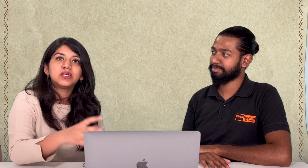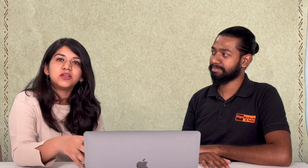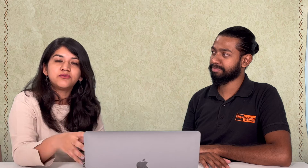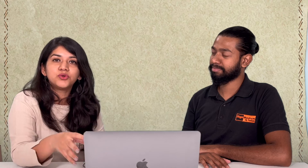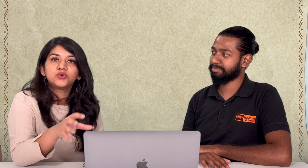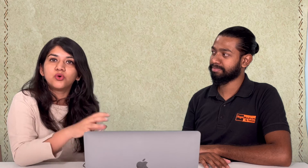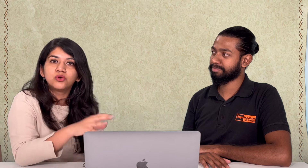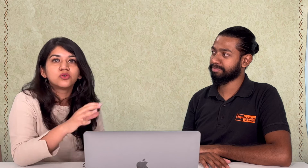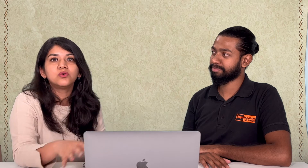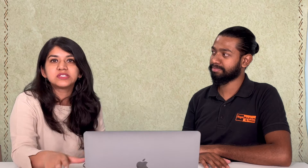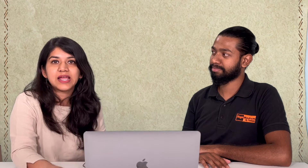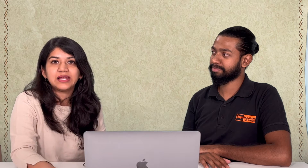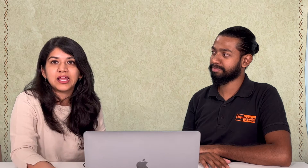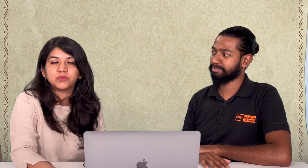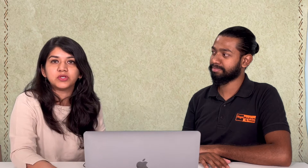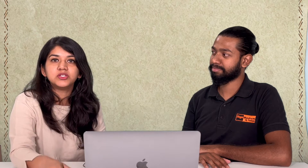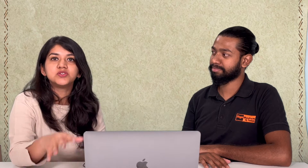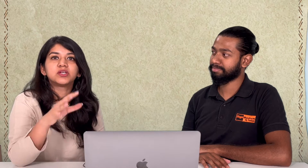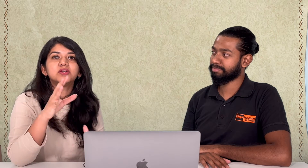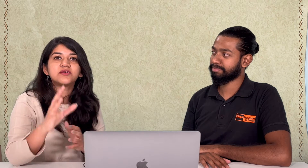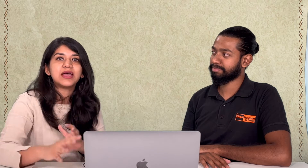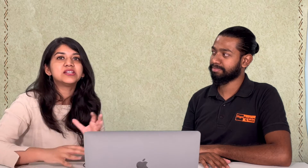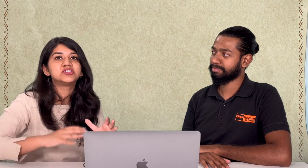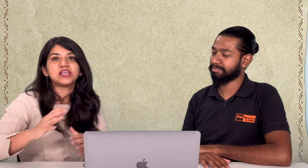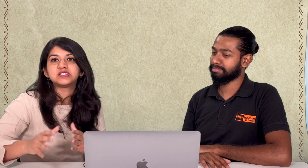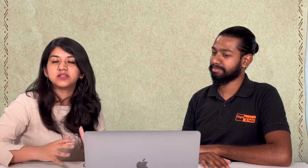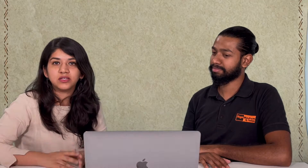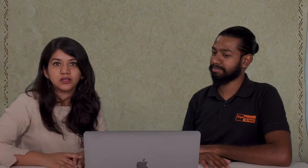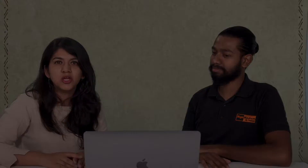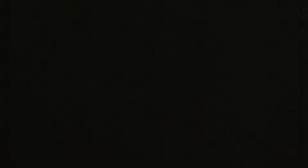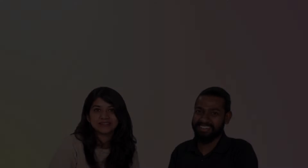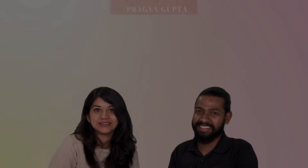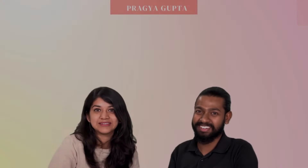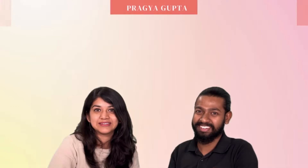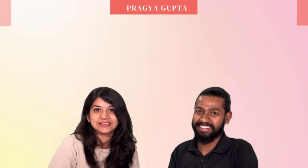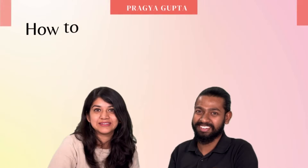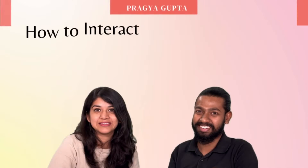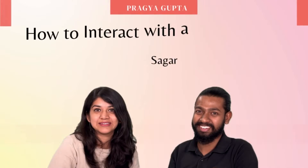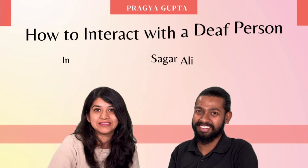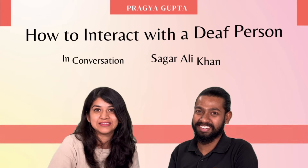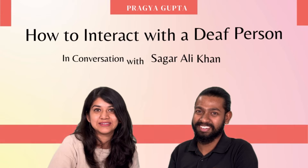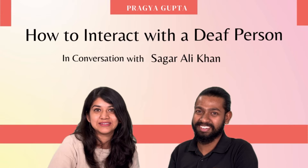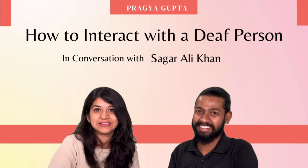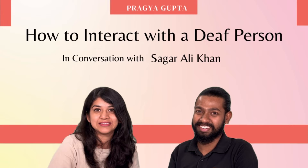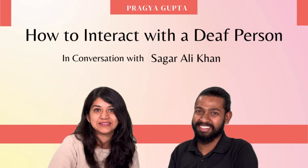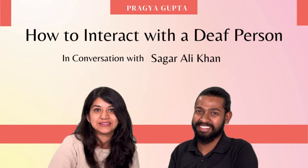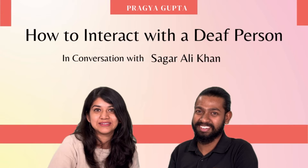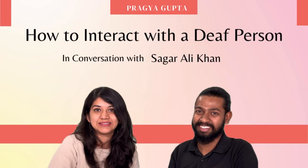Even if you don't know sign language you can try gesturing